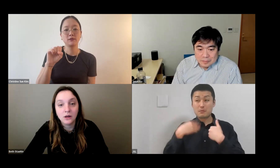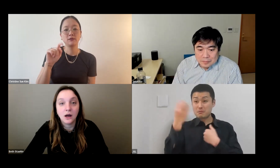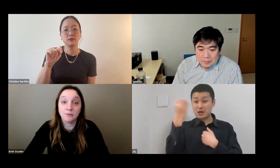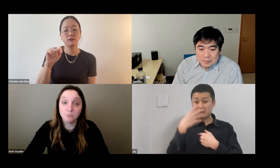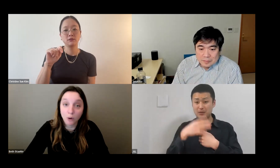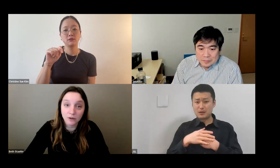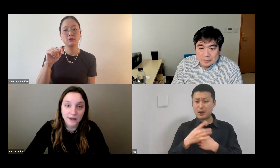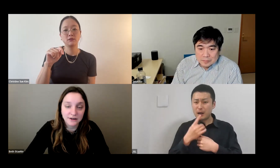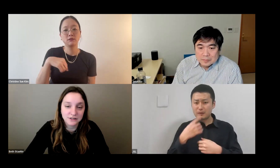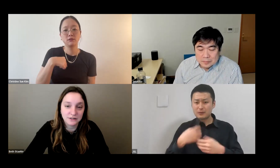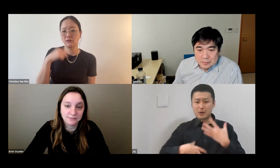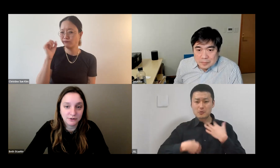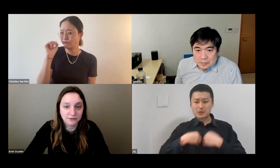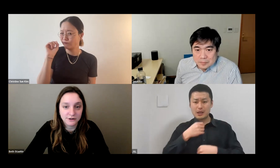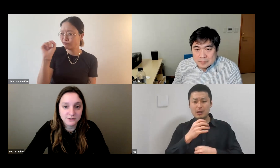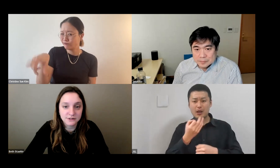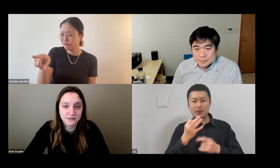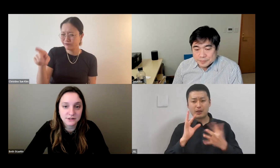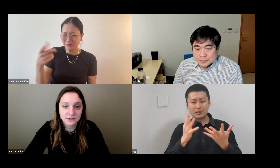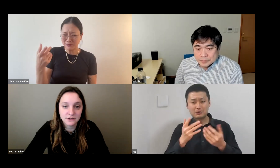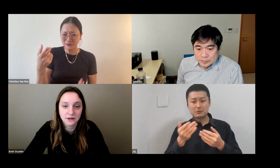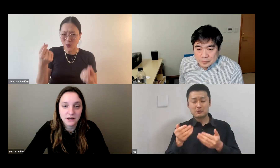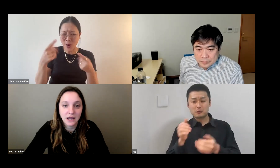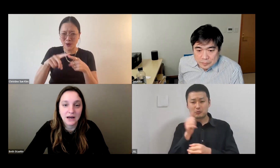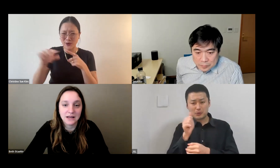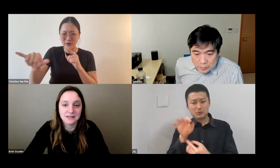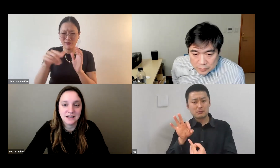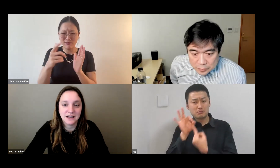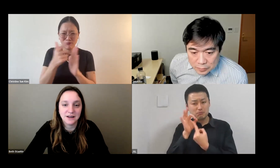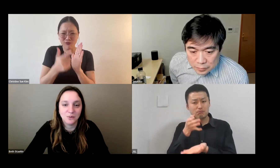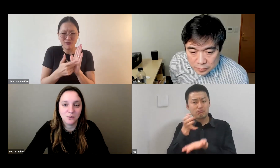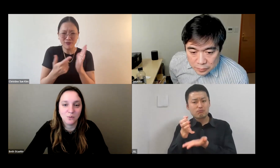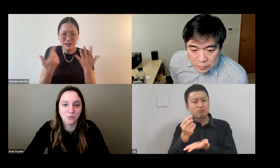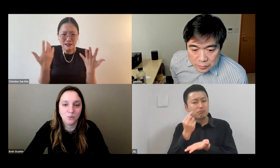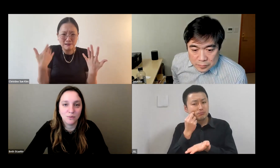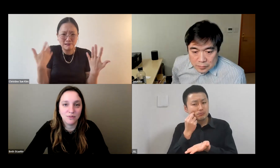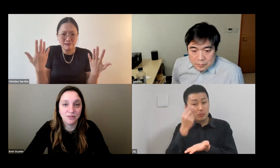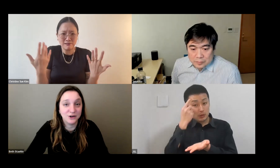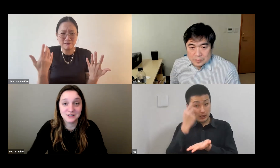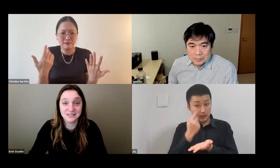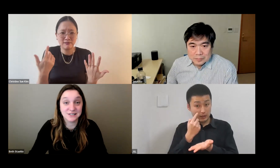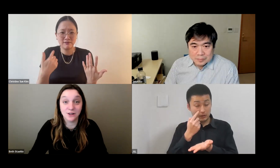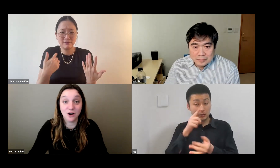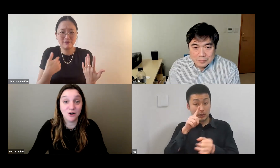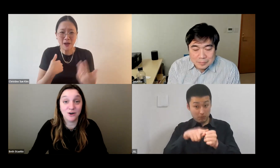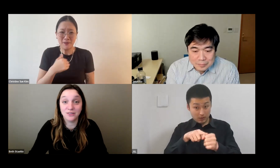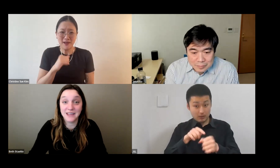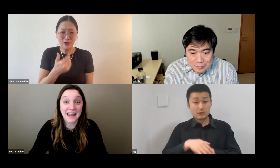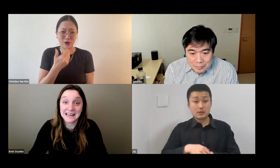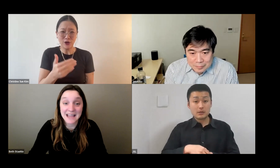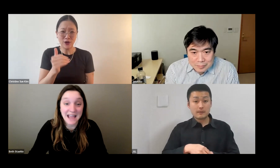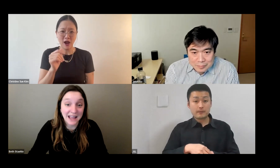I wrote a letter to the provost and I said, There is this law called the ADA.